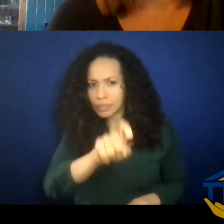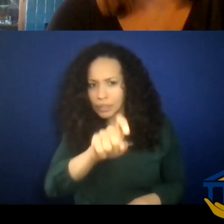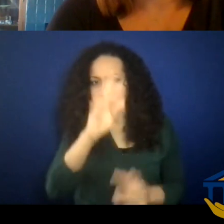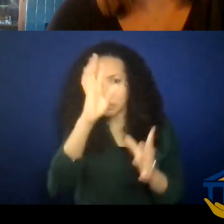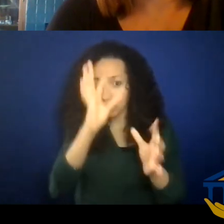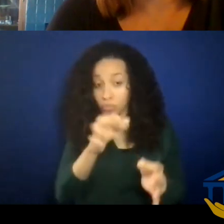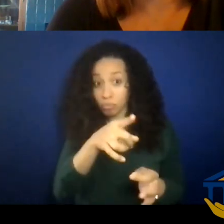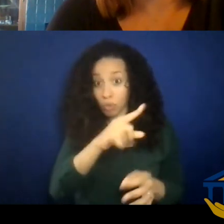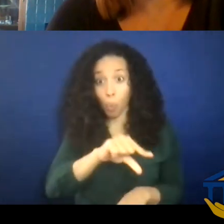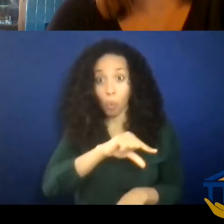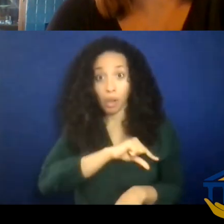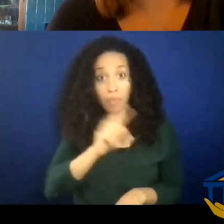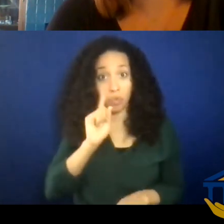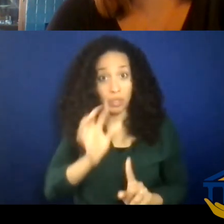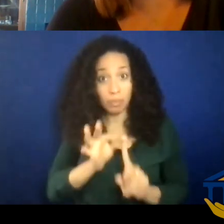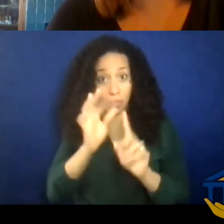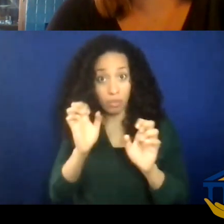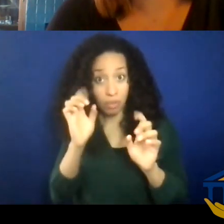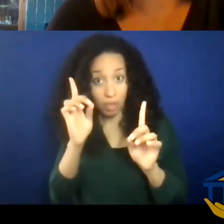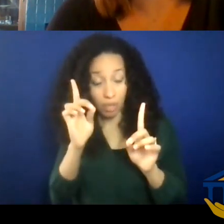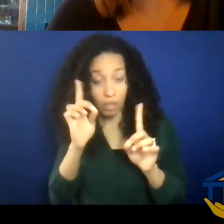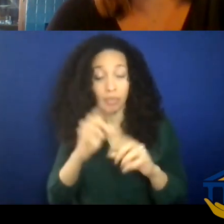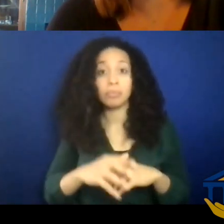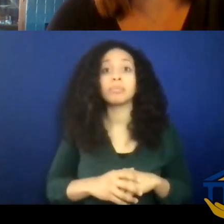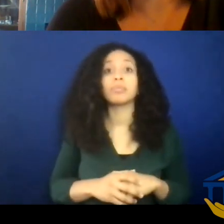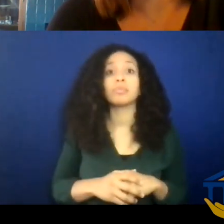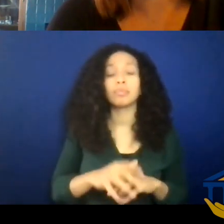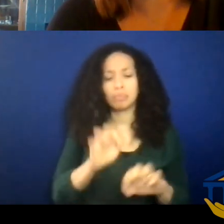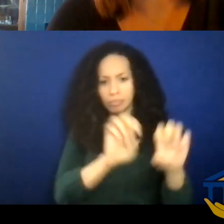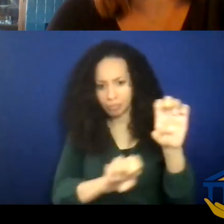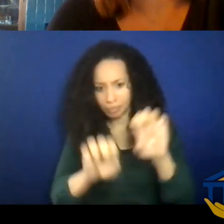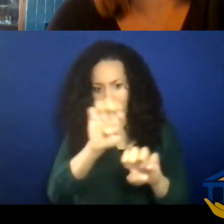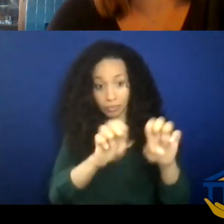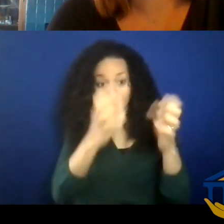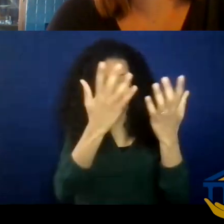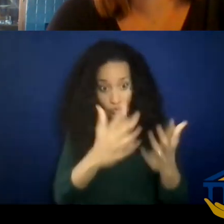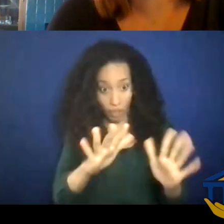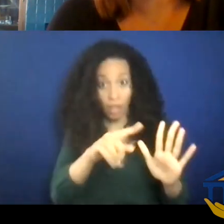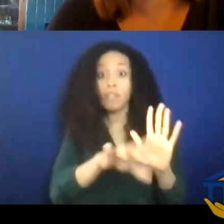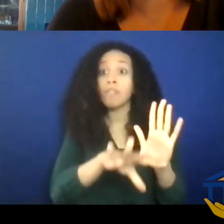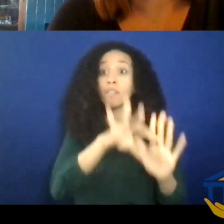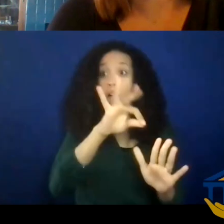Once that evaluation is completed, if your child is eligible and there's no dispute about that